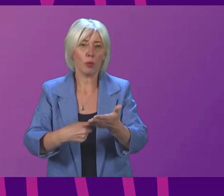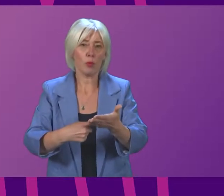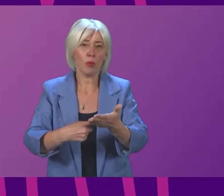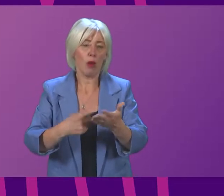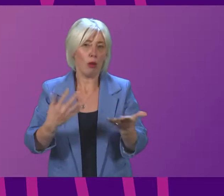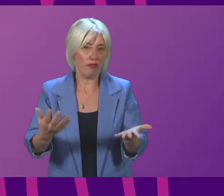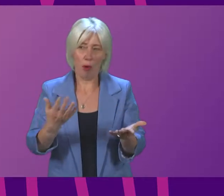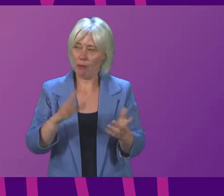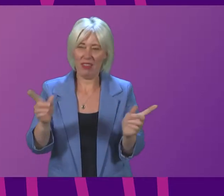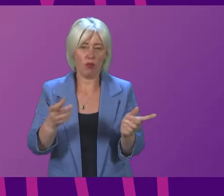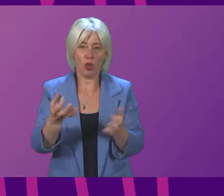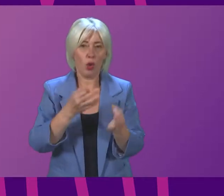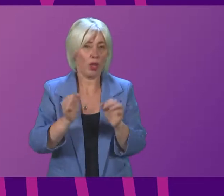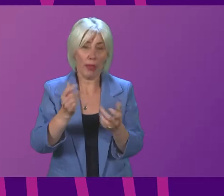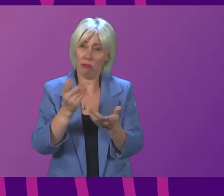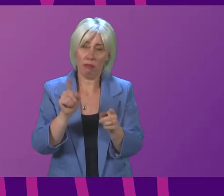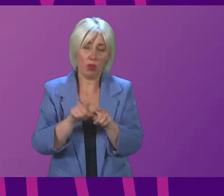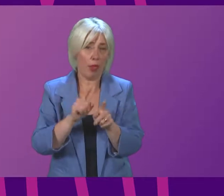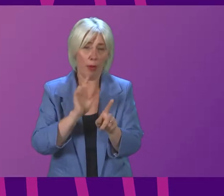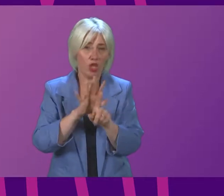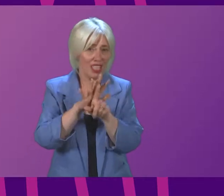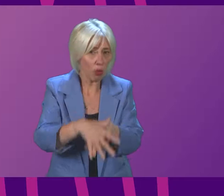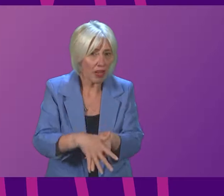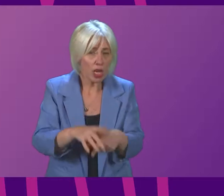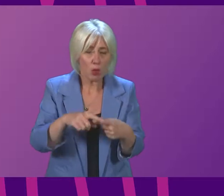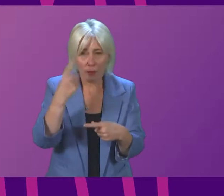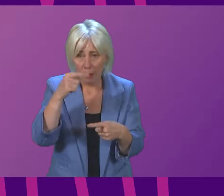relation to questions such as discrimination and decisions